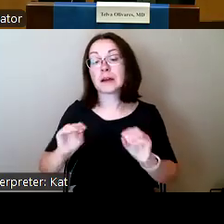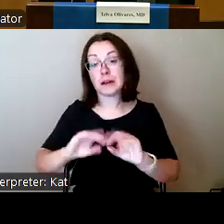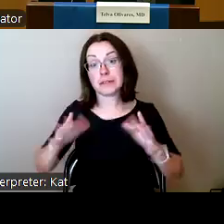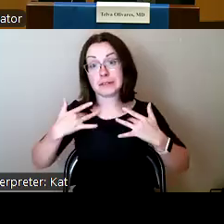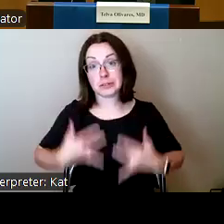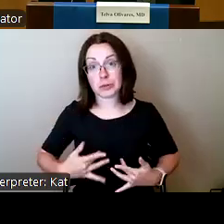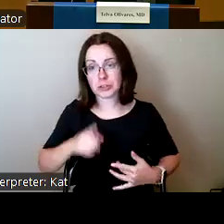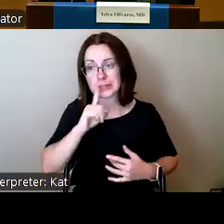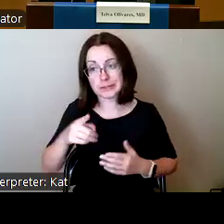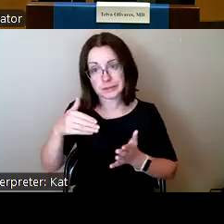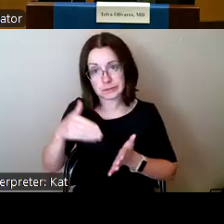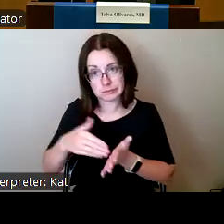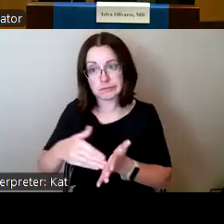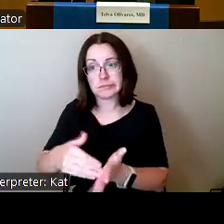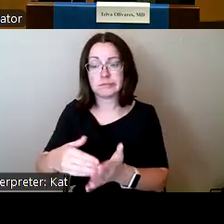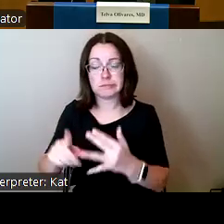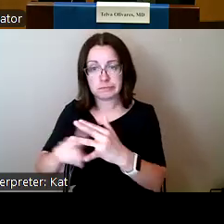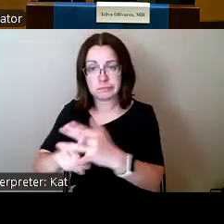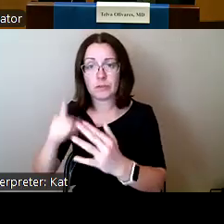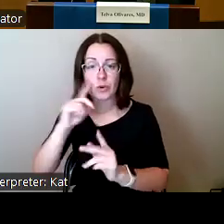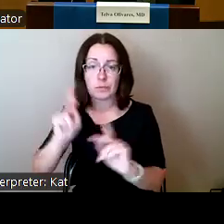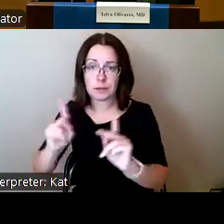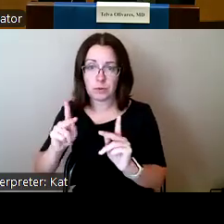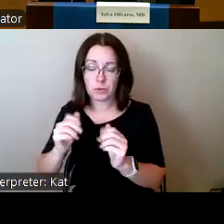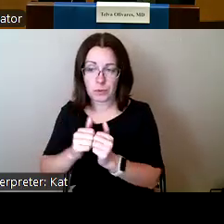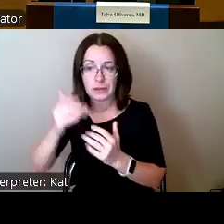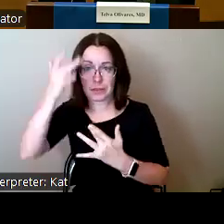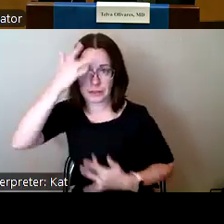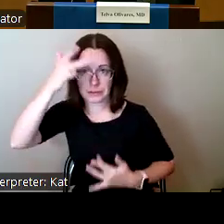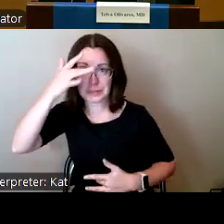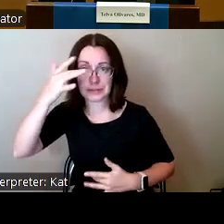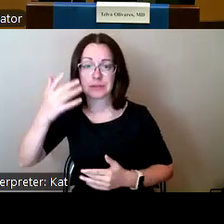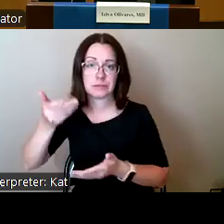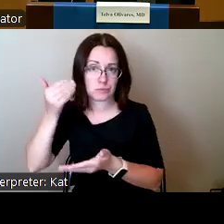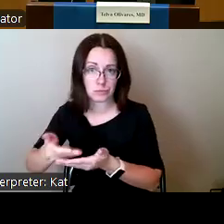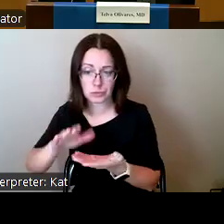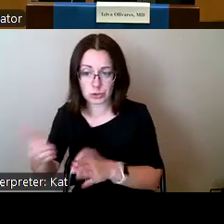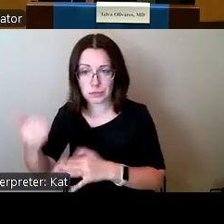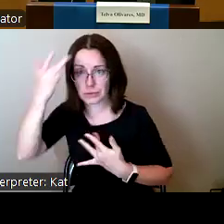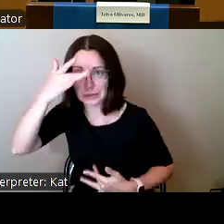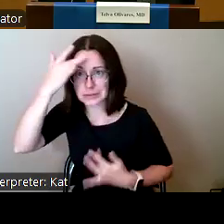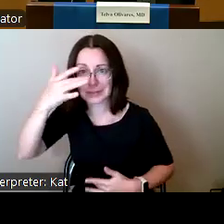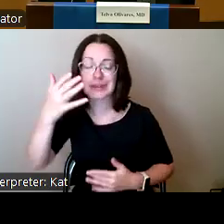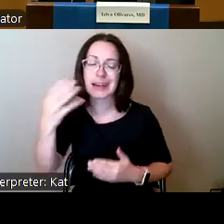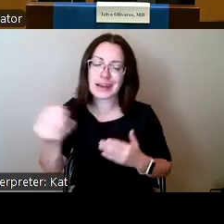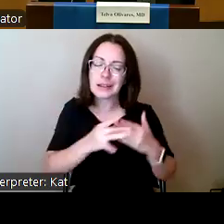illness and with terminal illness u and it is also associated with impaired decision-making capacity